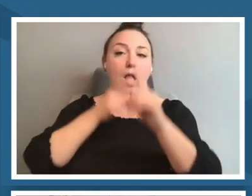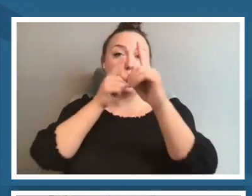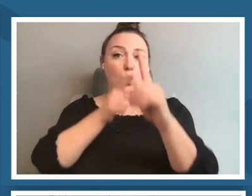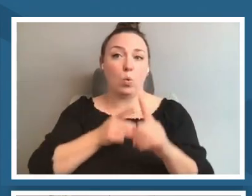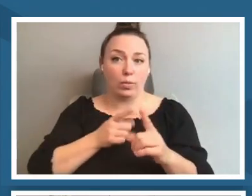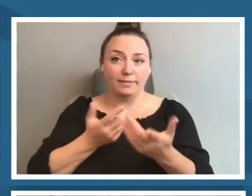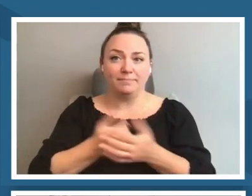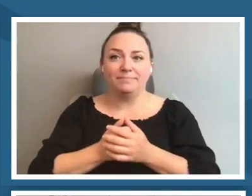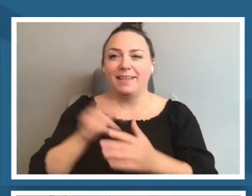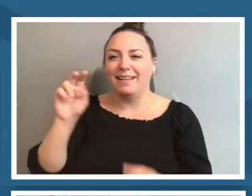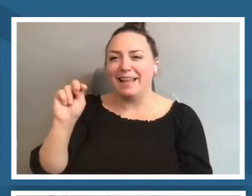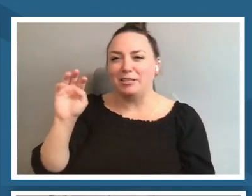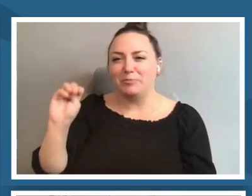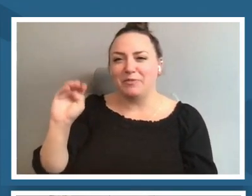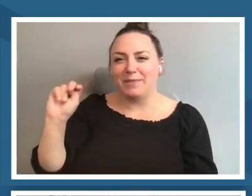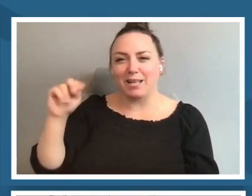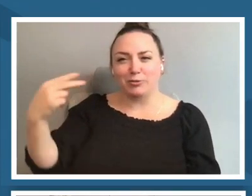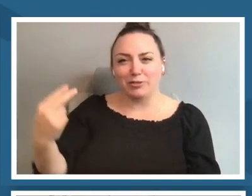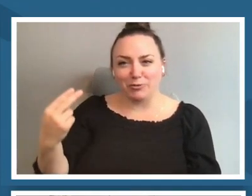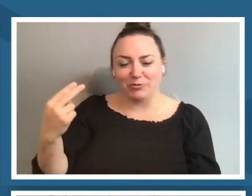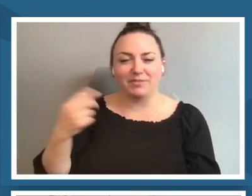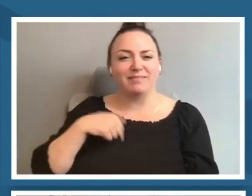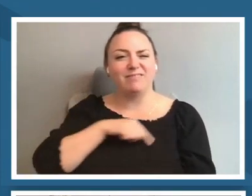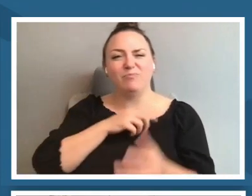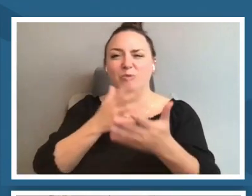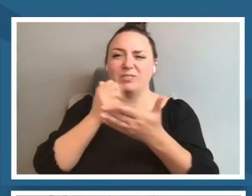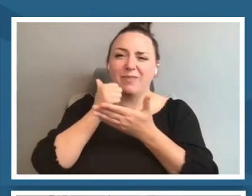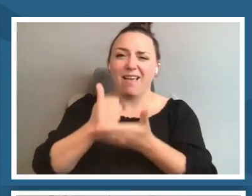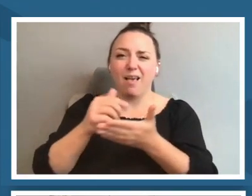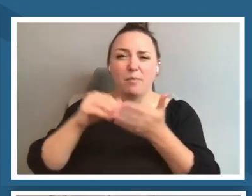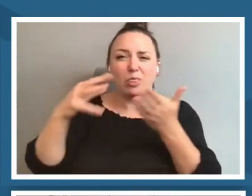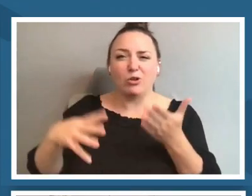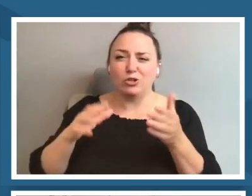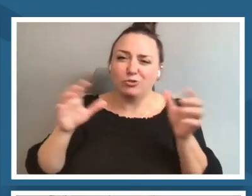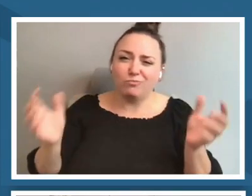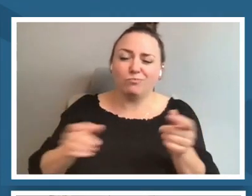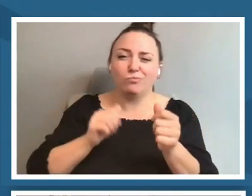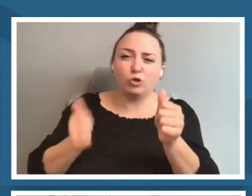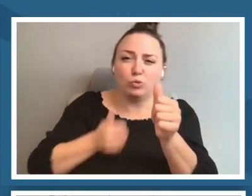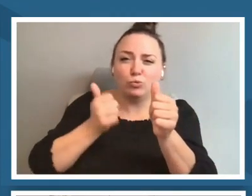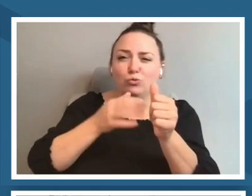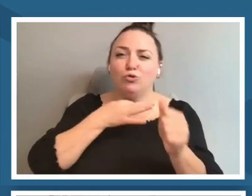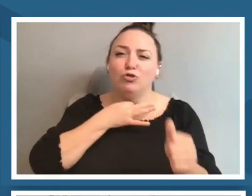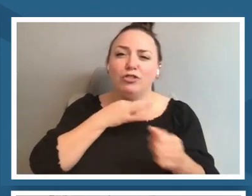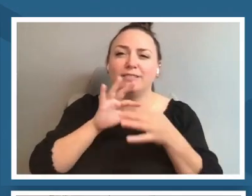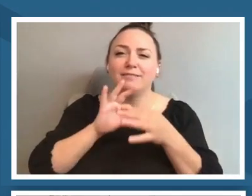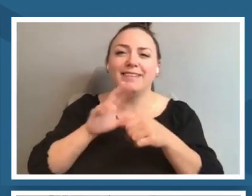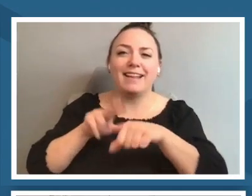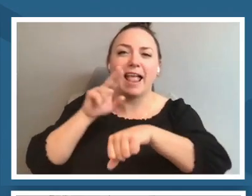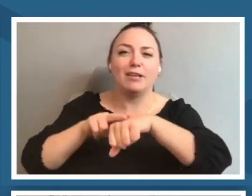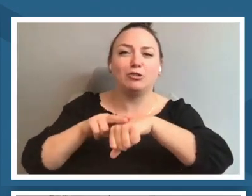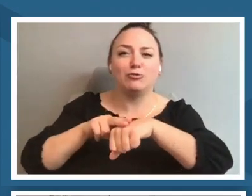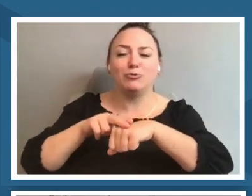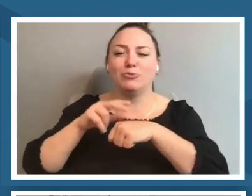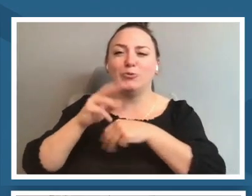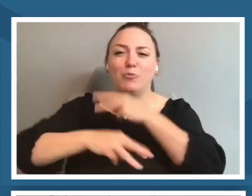natural history we strive to help learners pursue their curiosity about the natural world feel more connected to